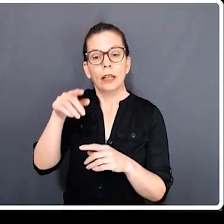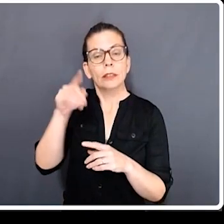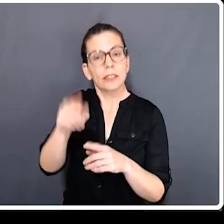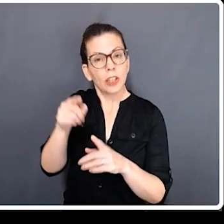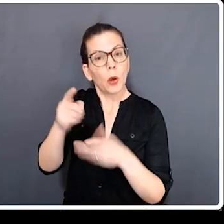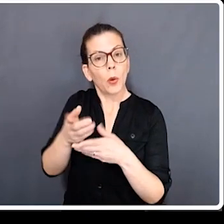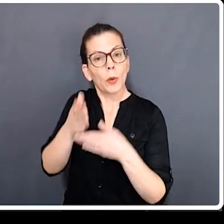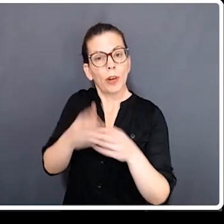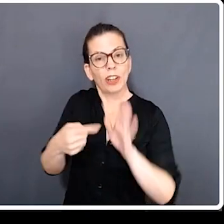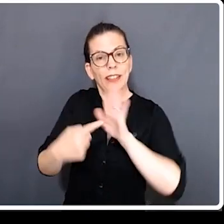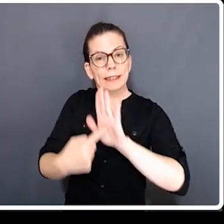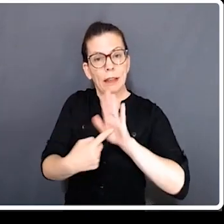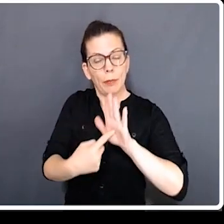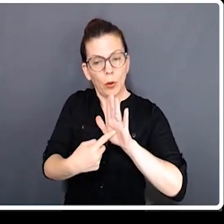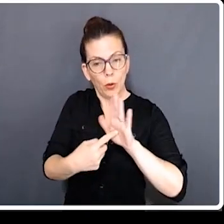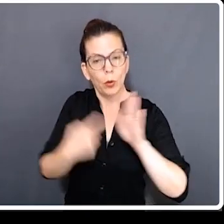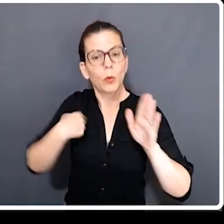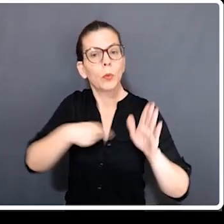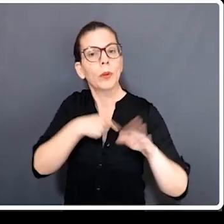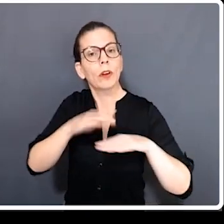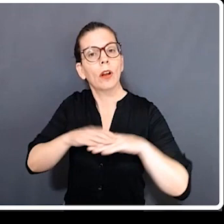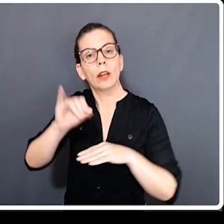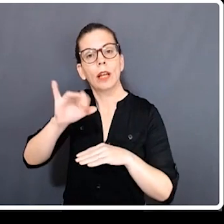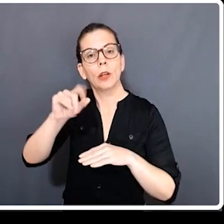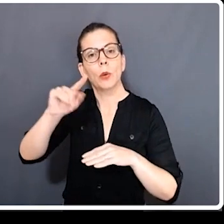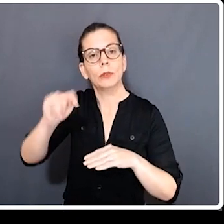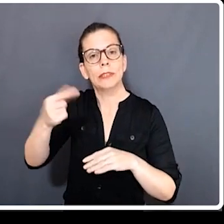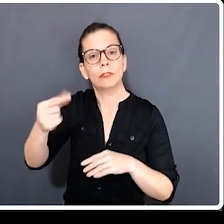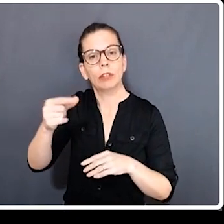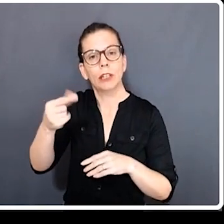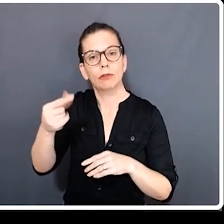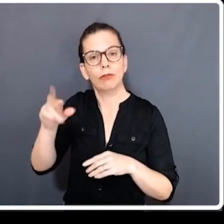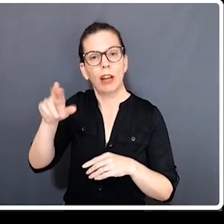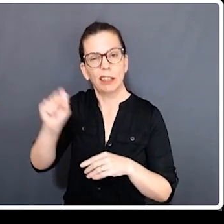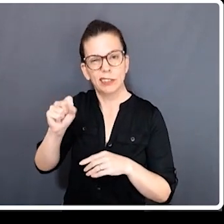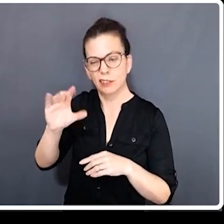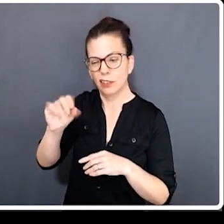So as part of the demo, we are on the IoT Greengrass console,